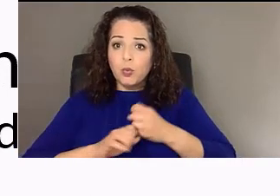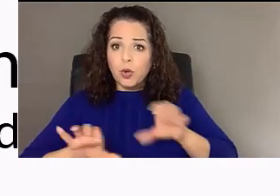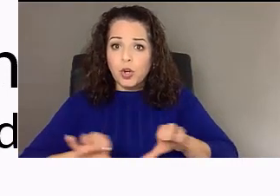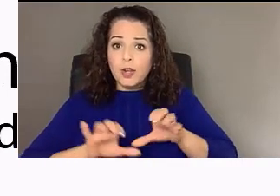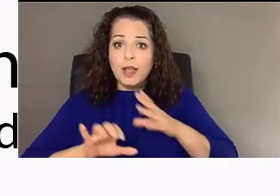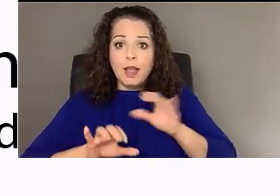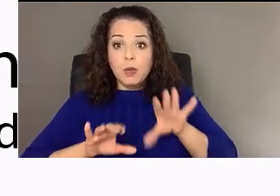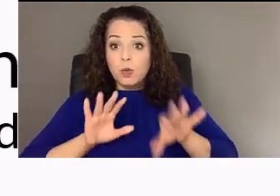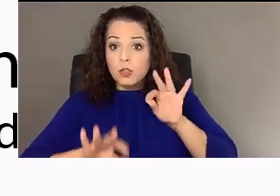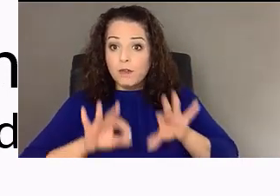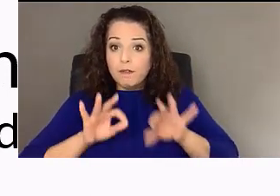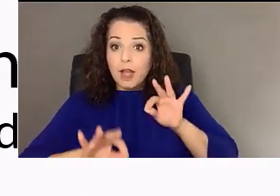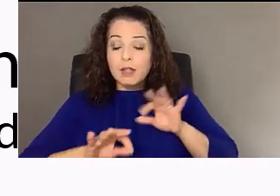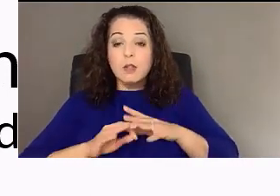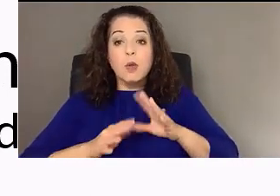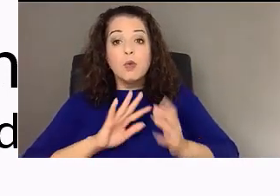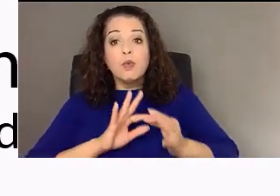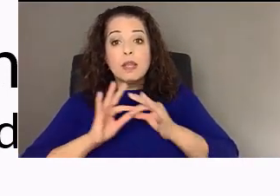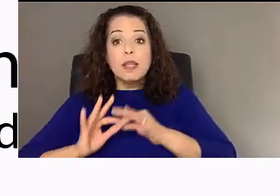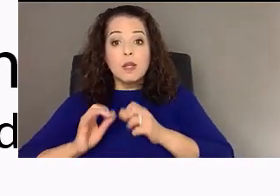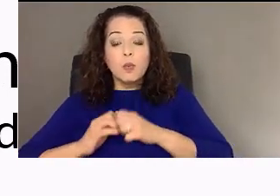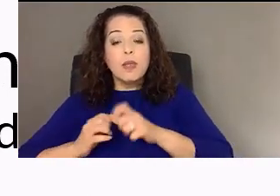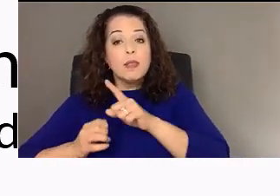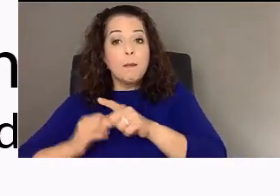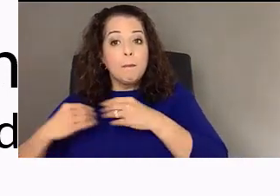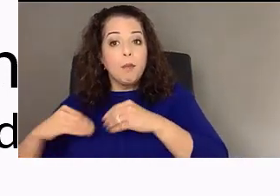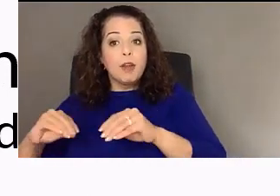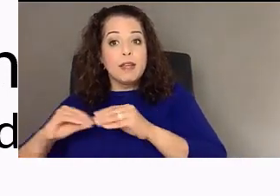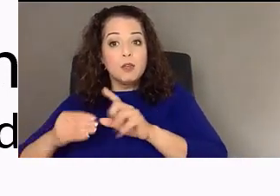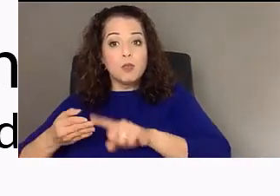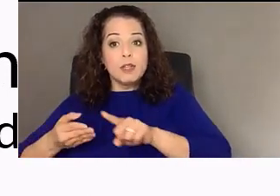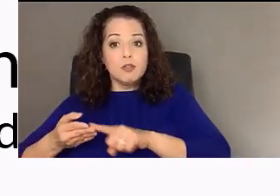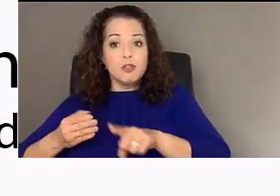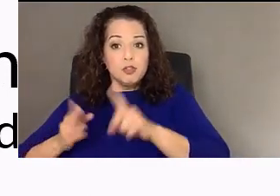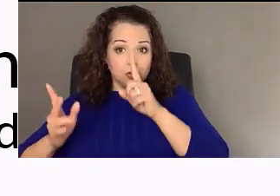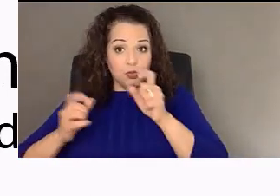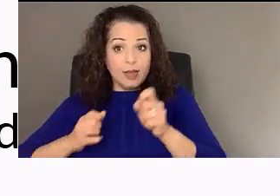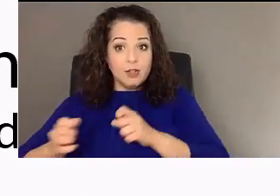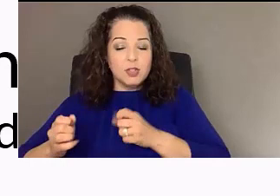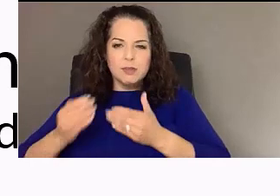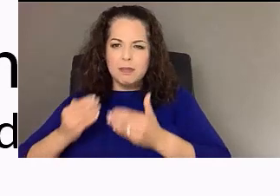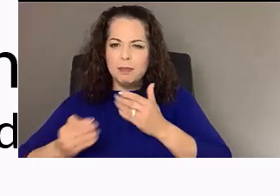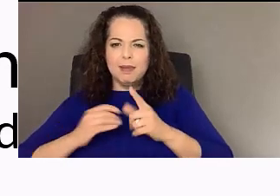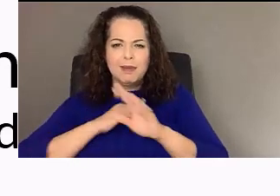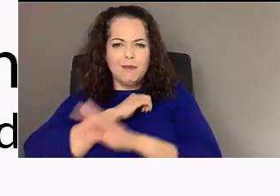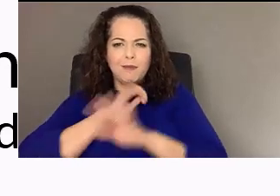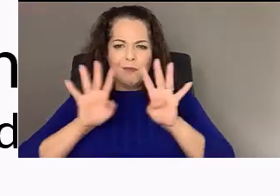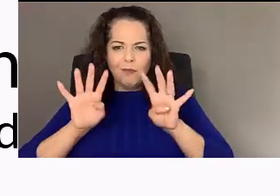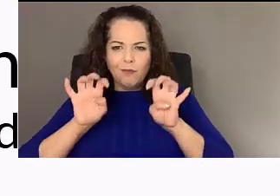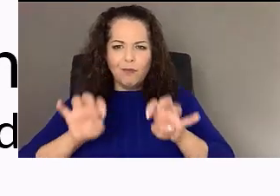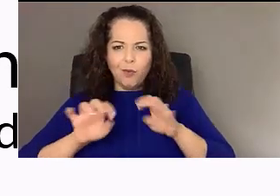When it comes to market research strategies, this might be foreign terminology, but really it breaks down pretty easily.